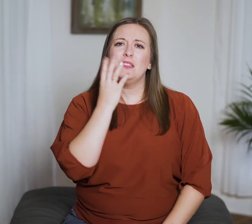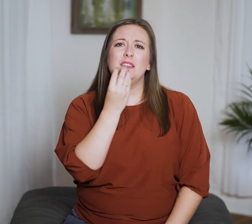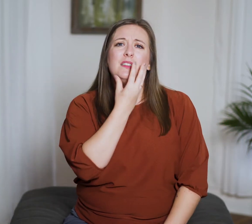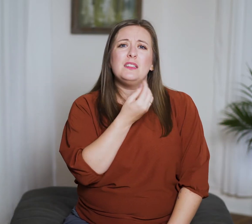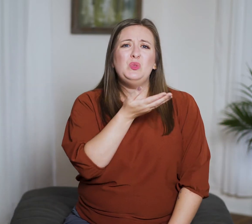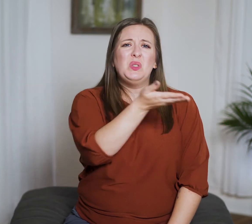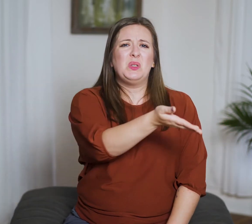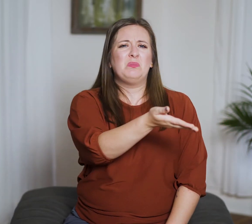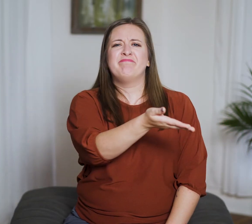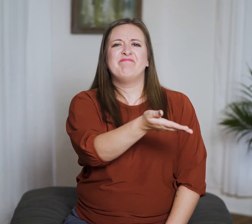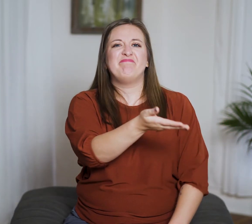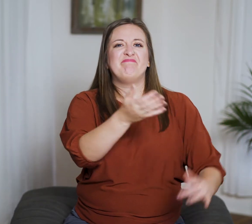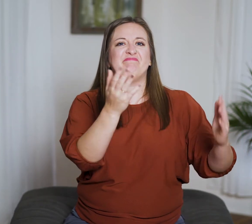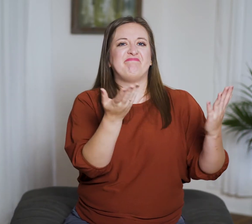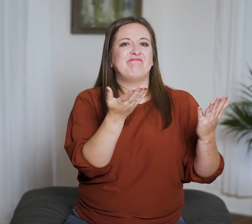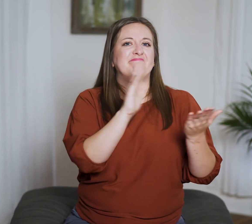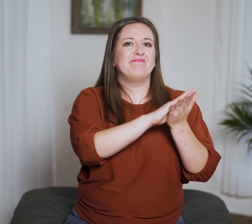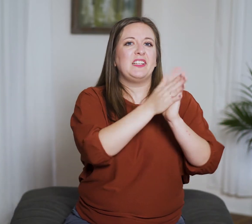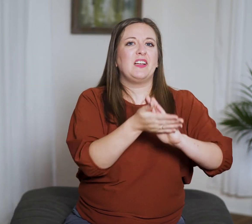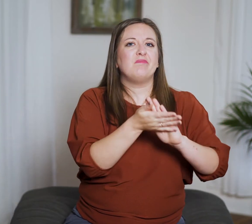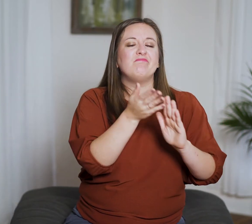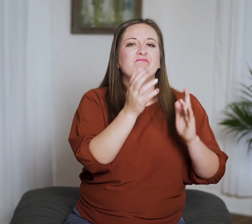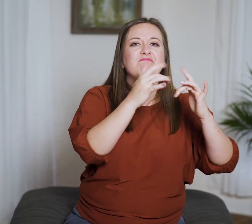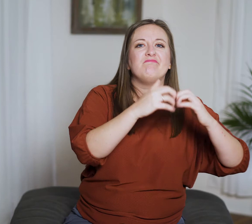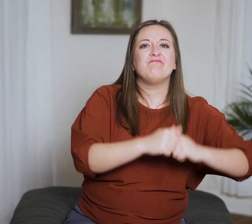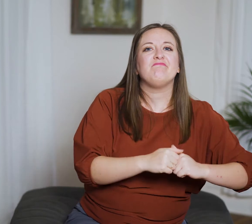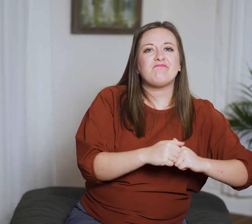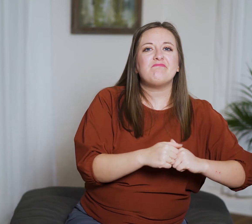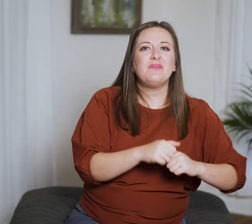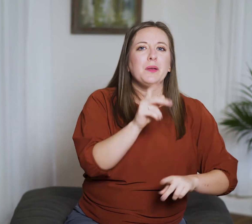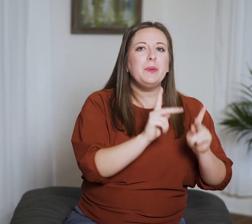and Israel will become a proverb and a byword among all peoples.